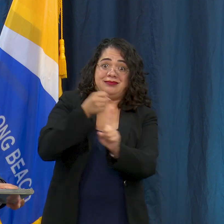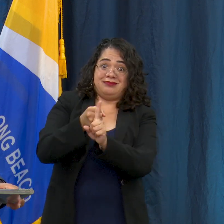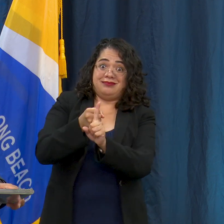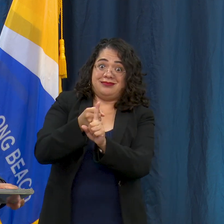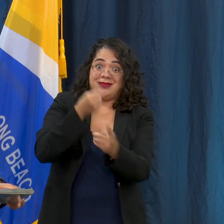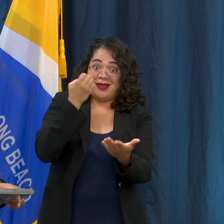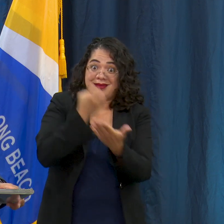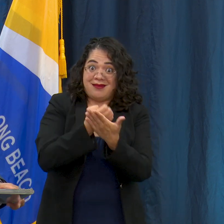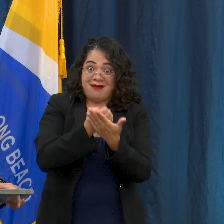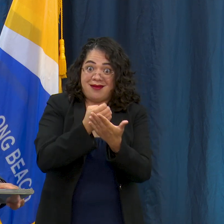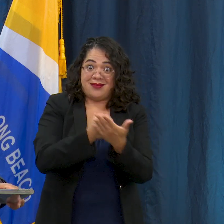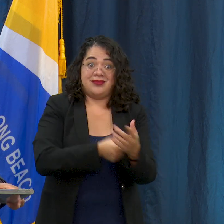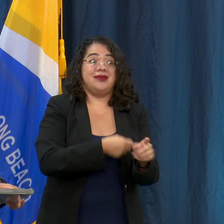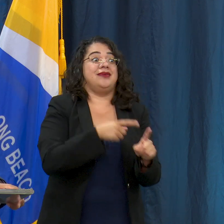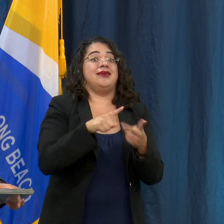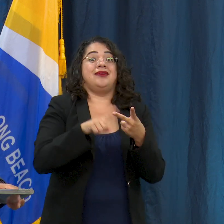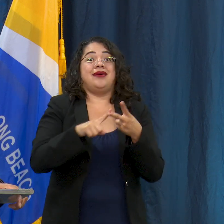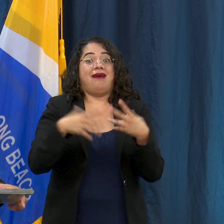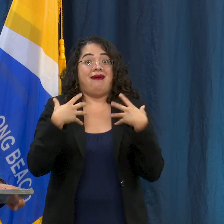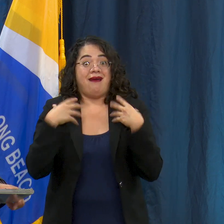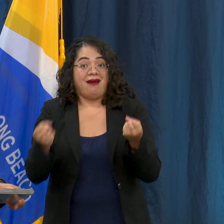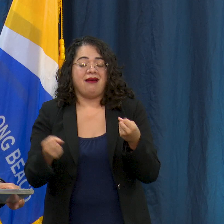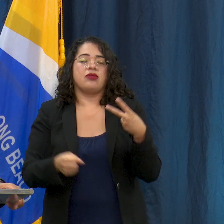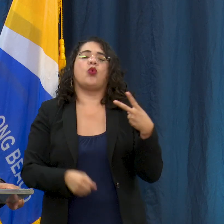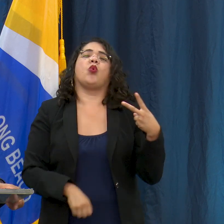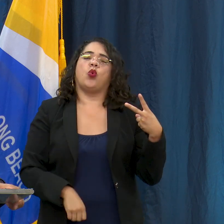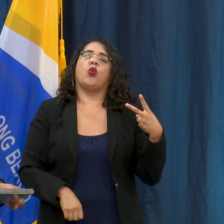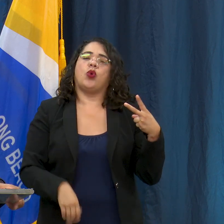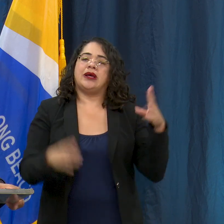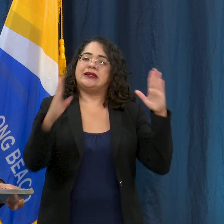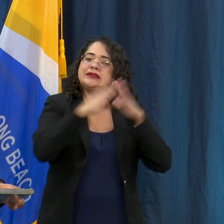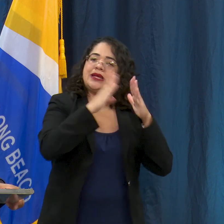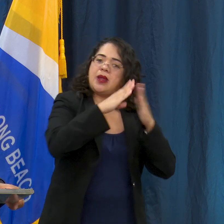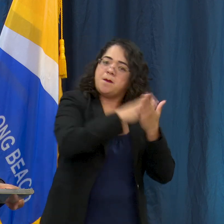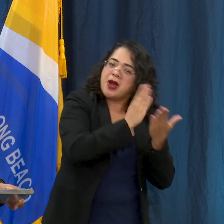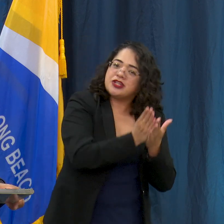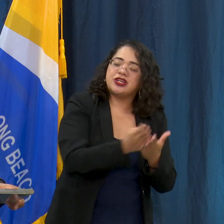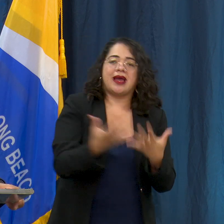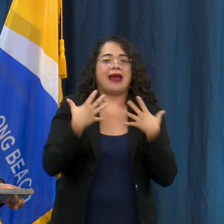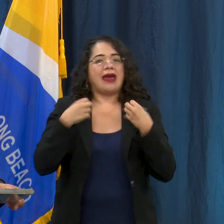support for our city's budget, for our health needs, and to ensure that we keep